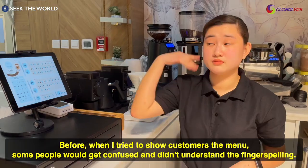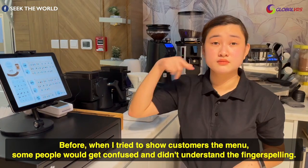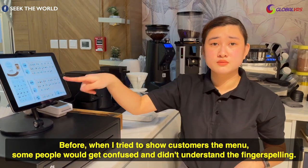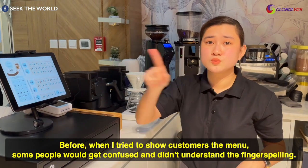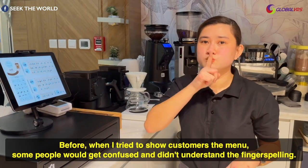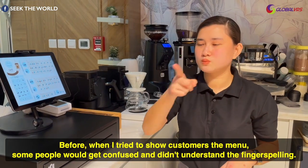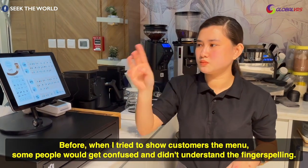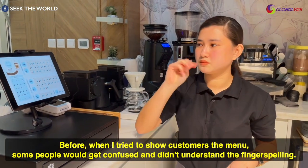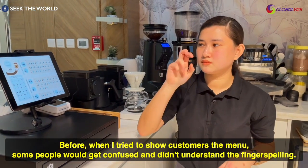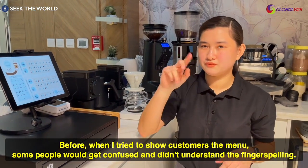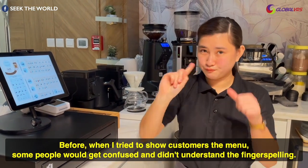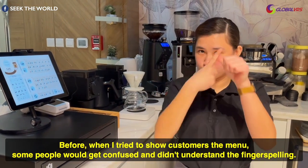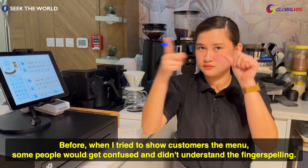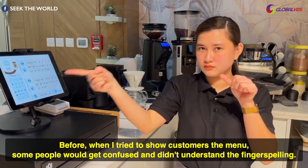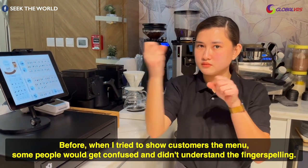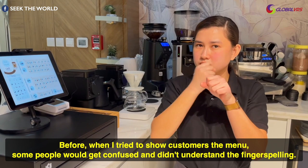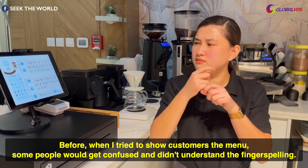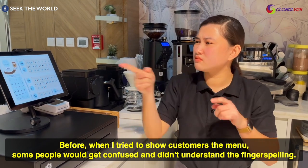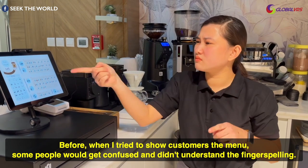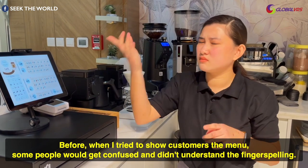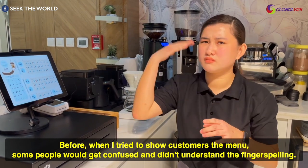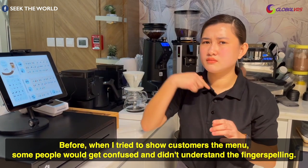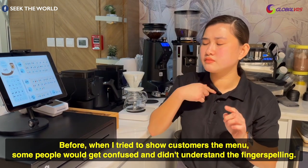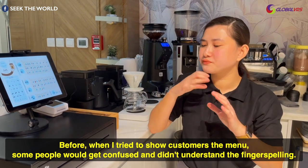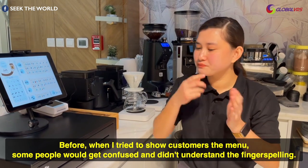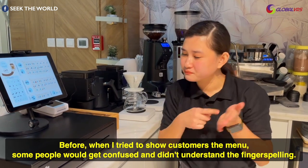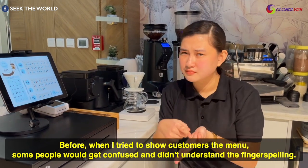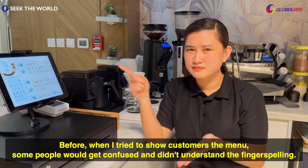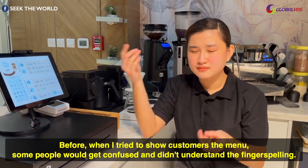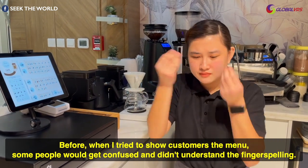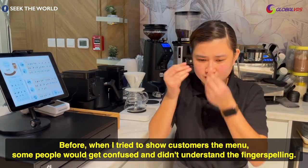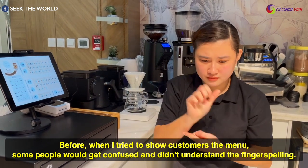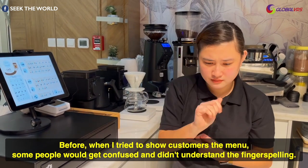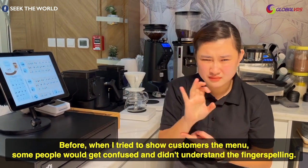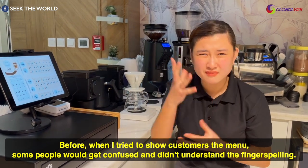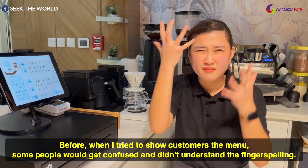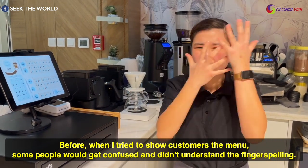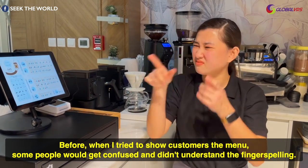Before, when I tried to show customers the menu, some people would get confused and didn't understand the fingerspelling.